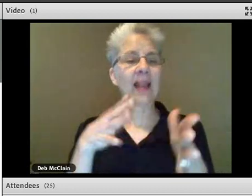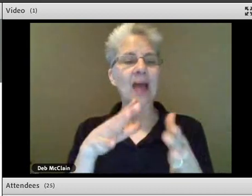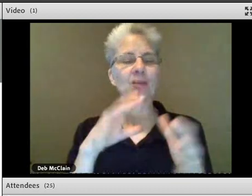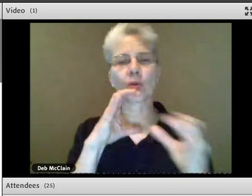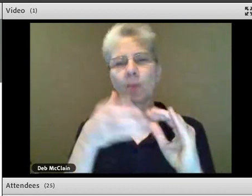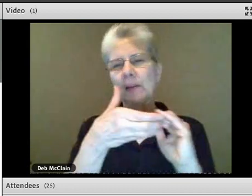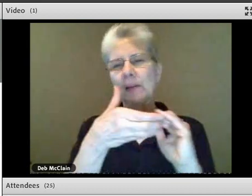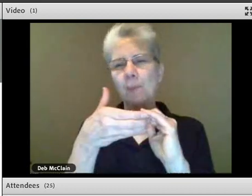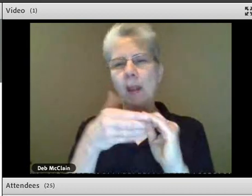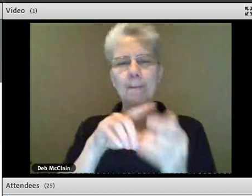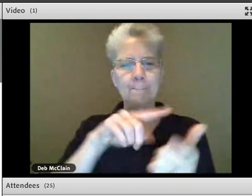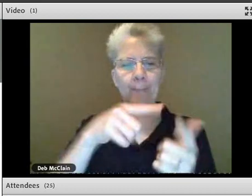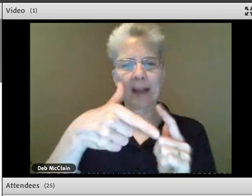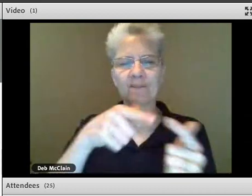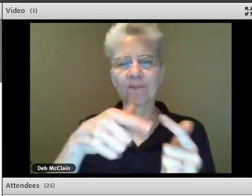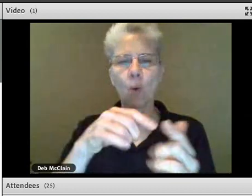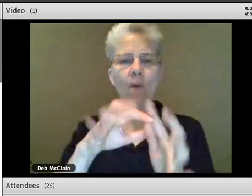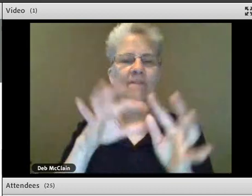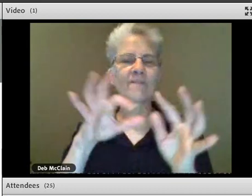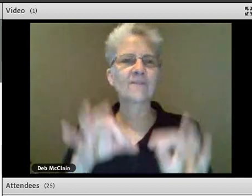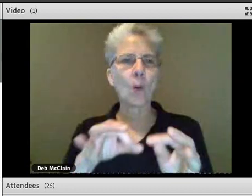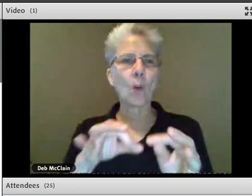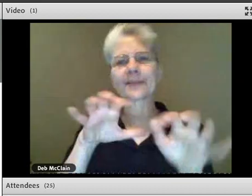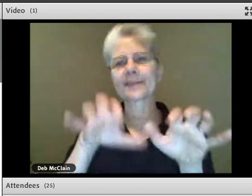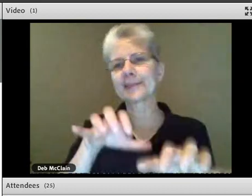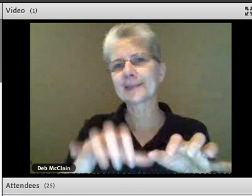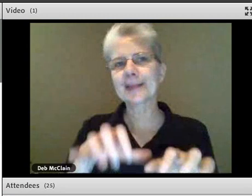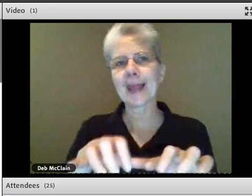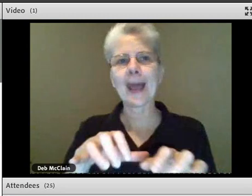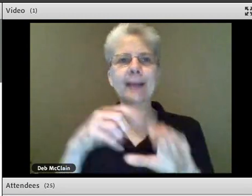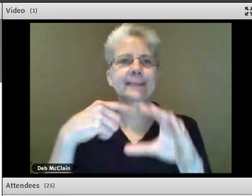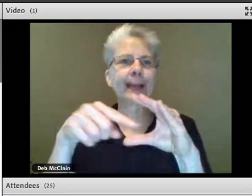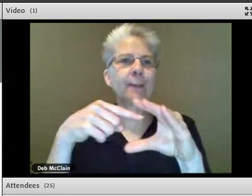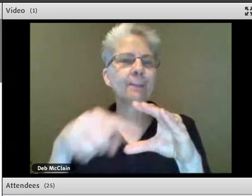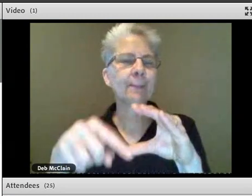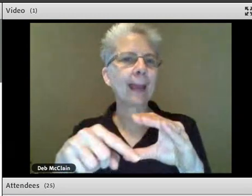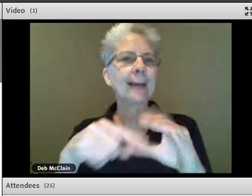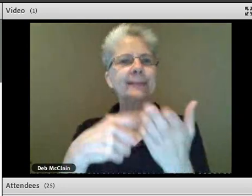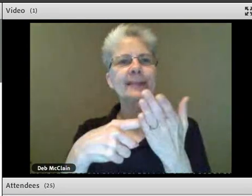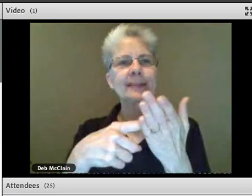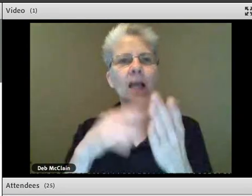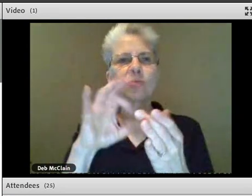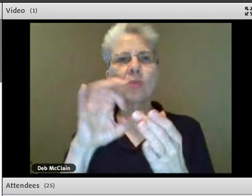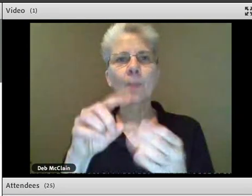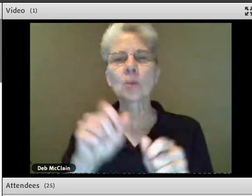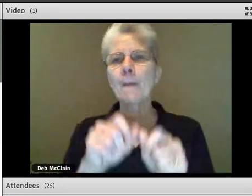and forth together, and that's forums, wikis, chats, e-mails, discussion boards, simply posting an announcement that everyone can see